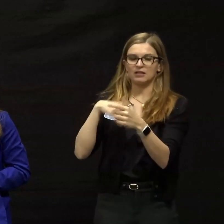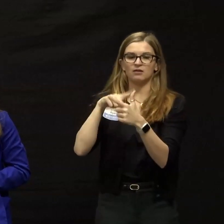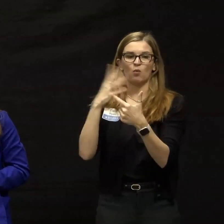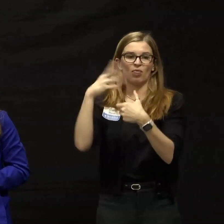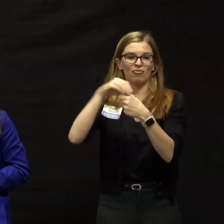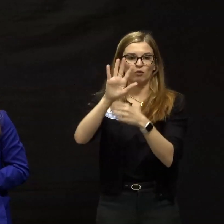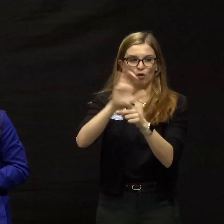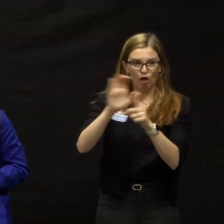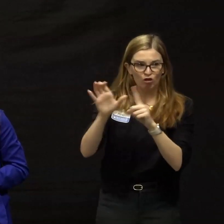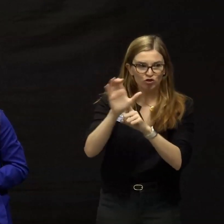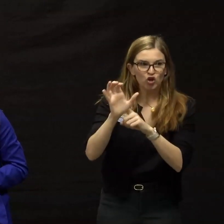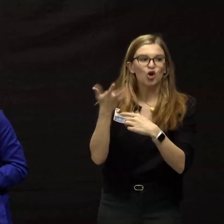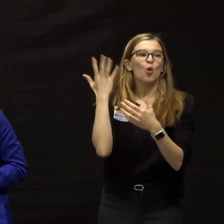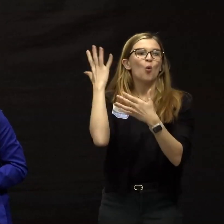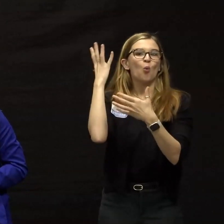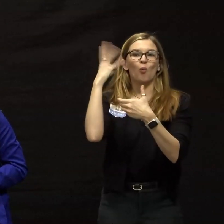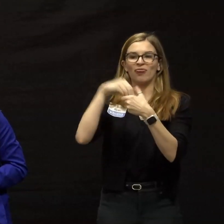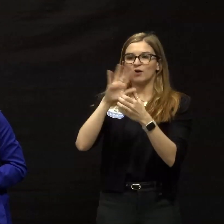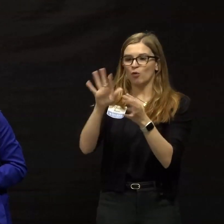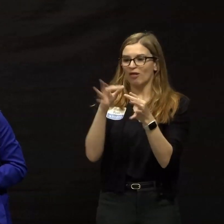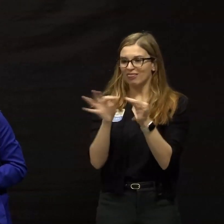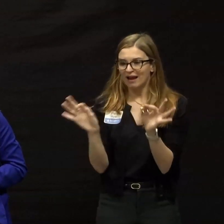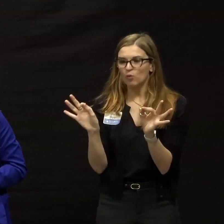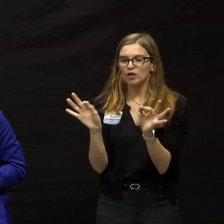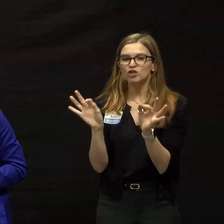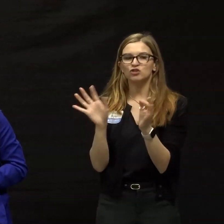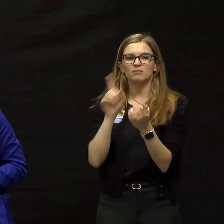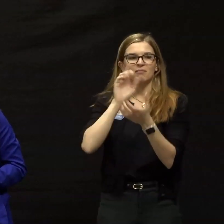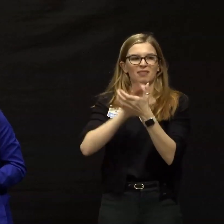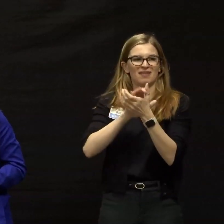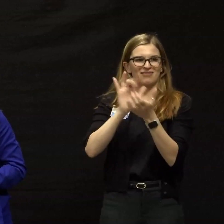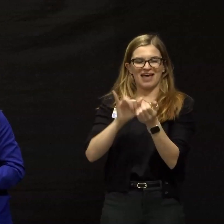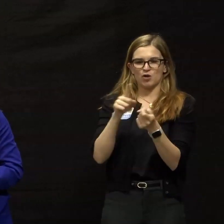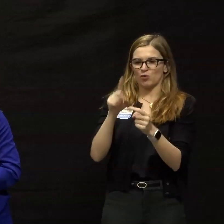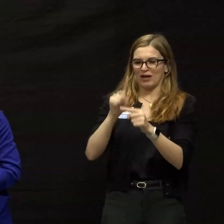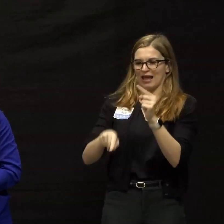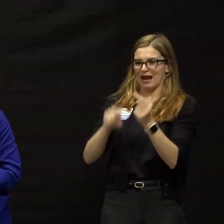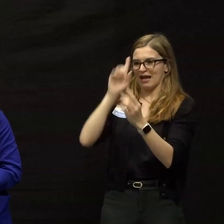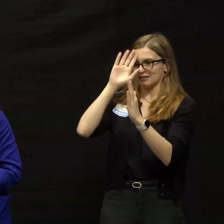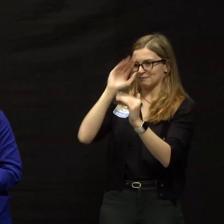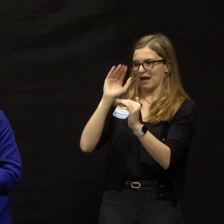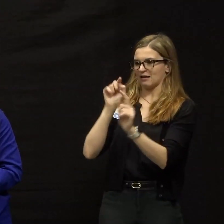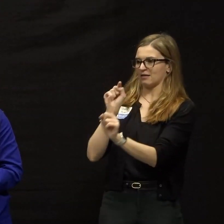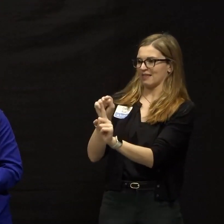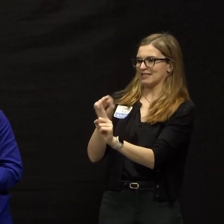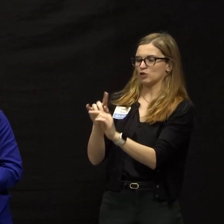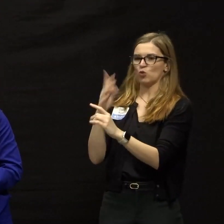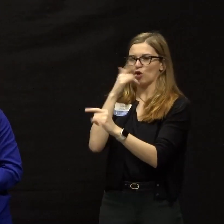So as the individual in their culture, within their language setting, the belief is that you can't expect